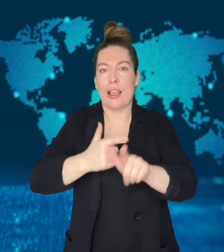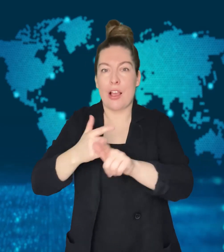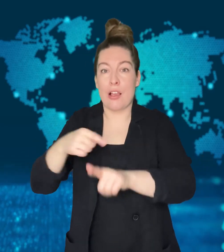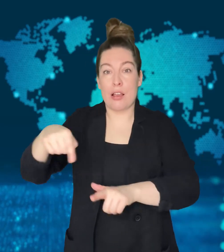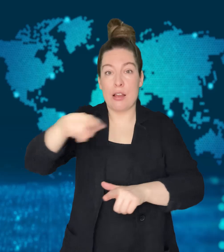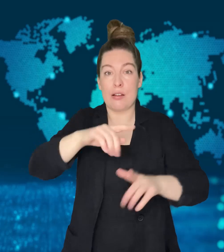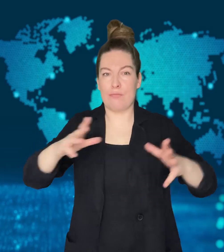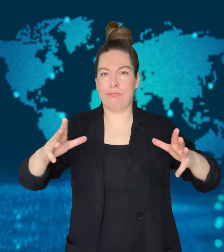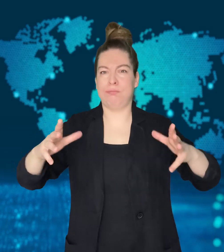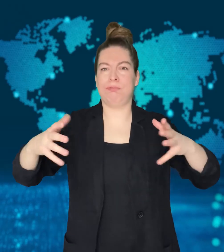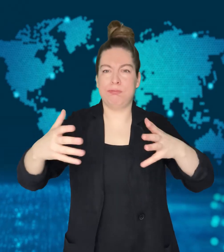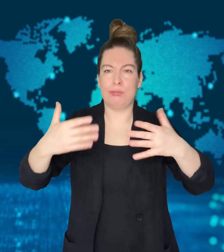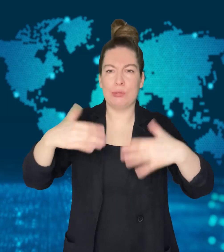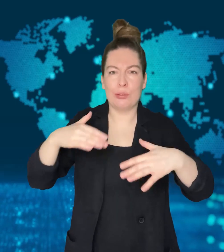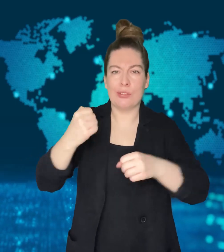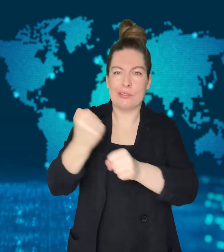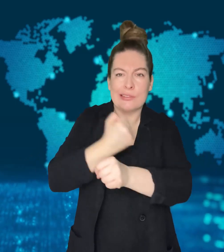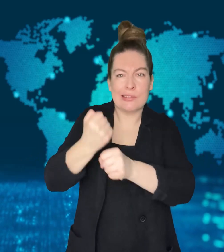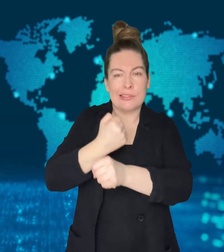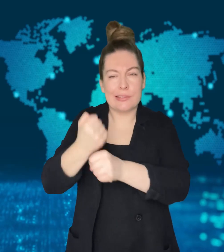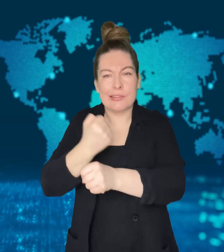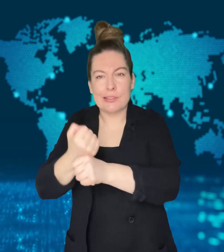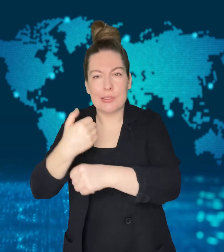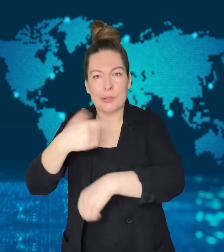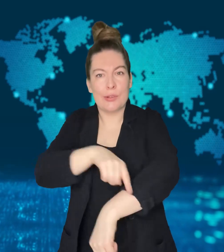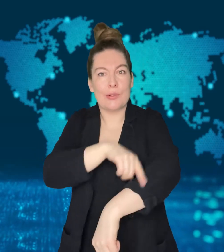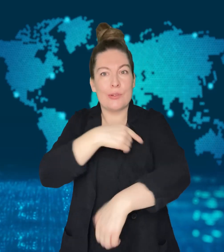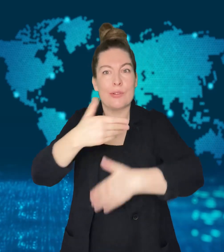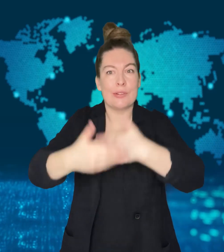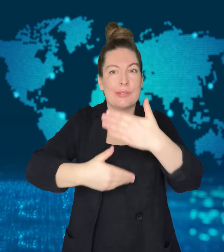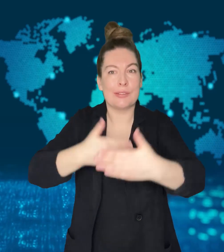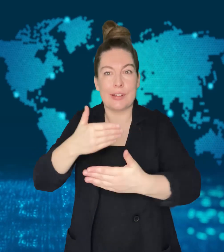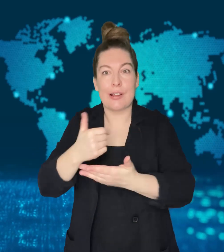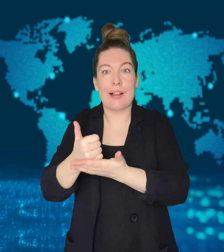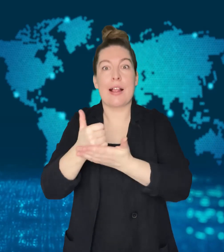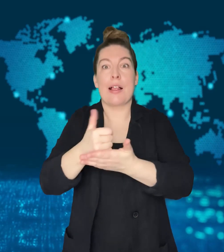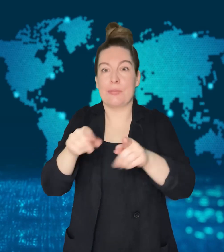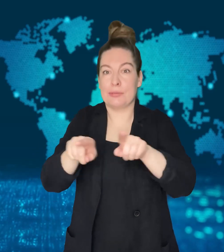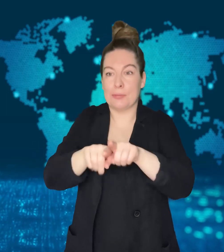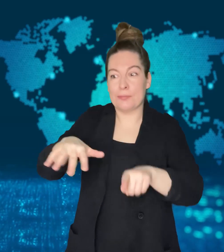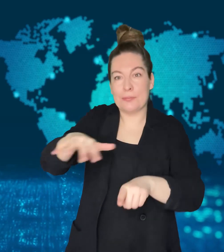Local police assisted.